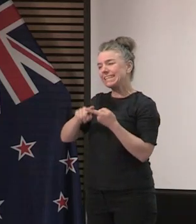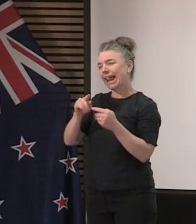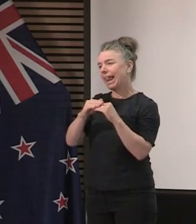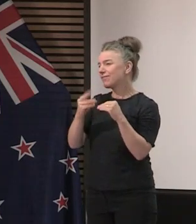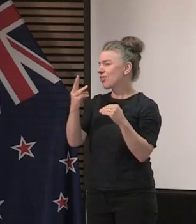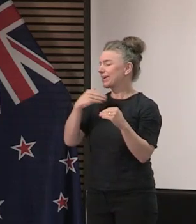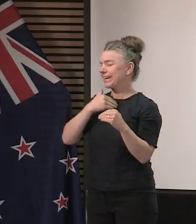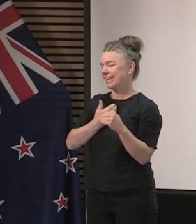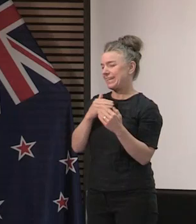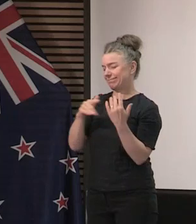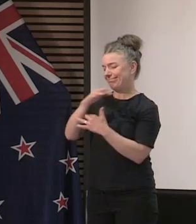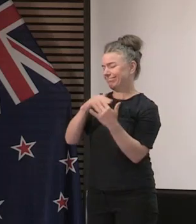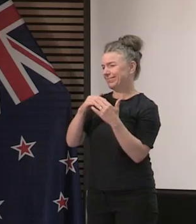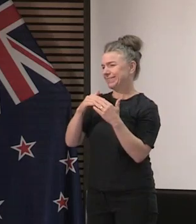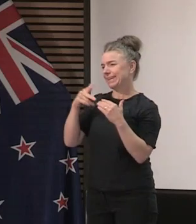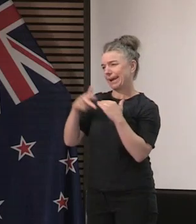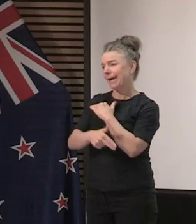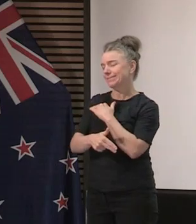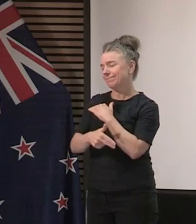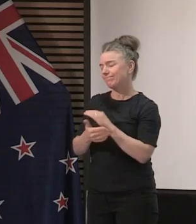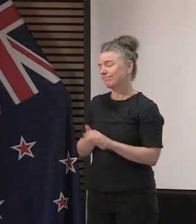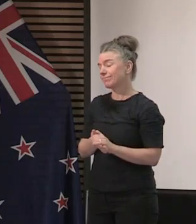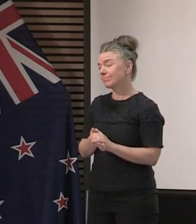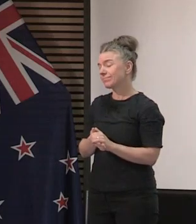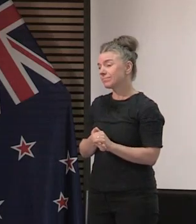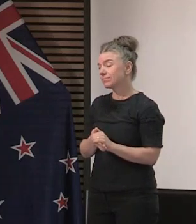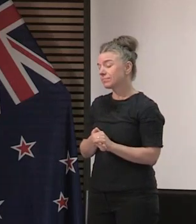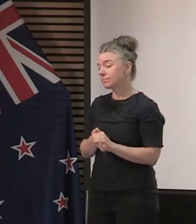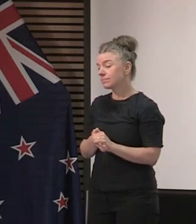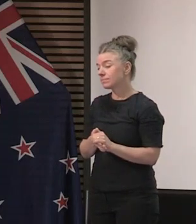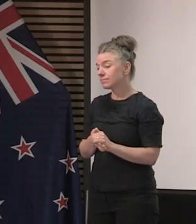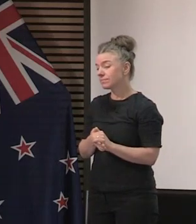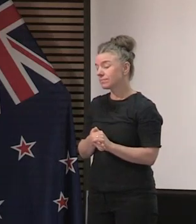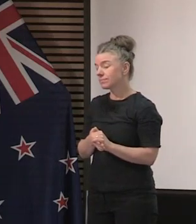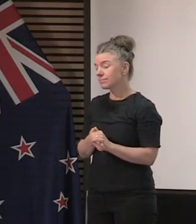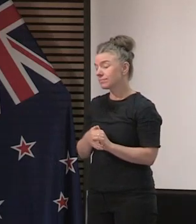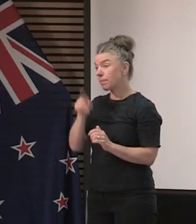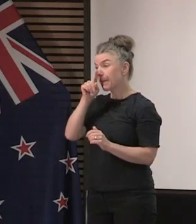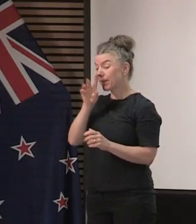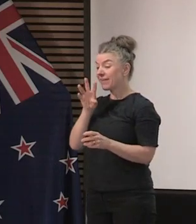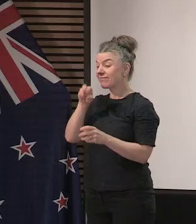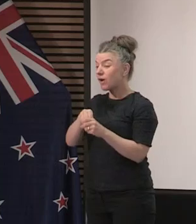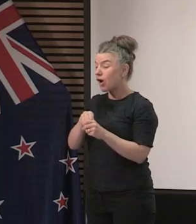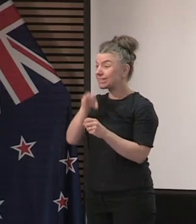opening weekend is quite a social event and we must reduce down contact at level 3 as much as possible. This